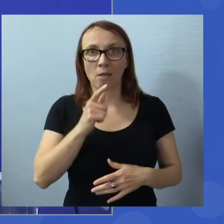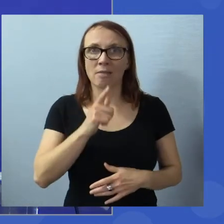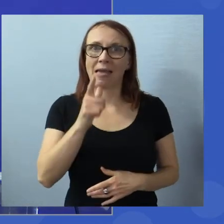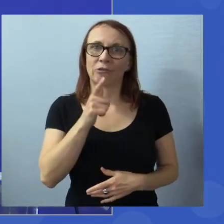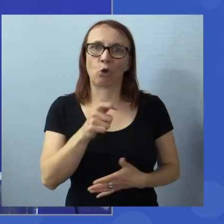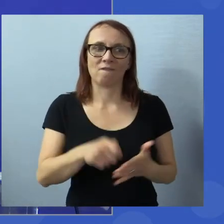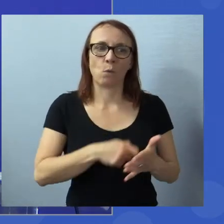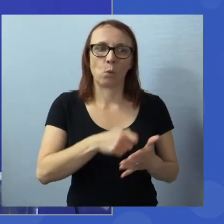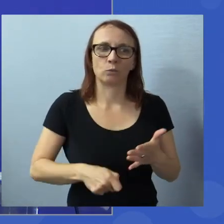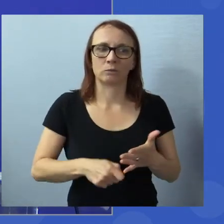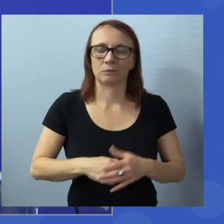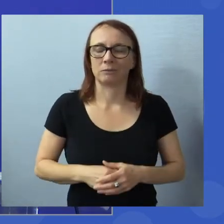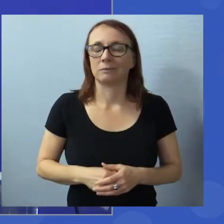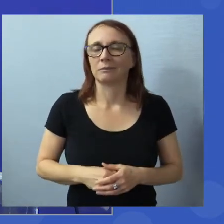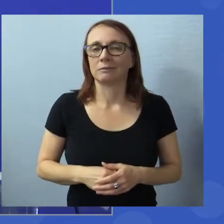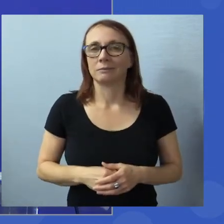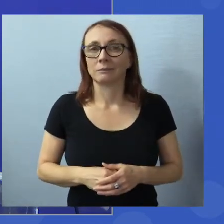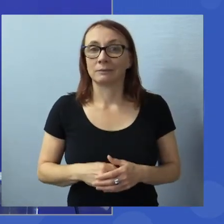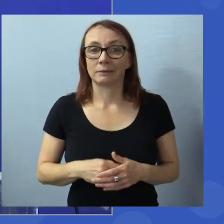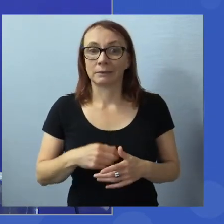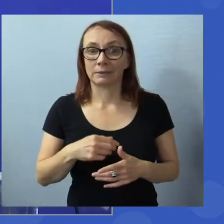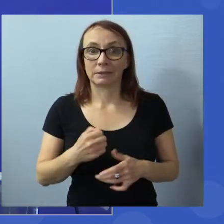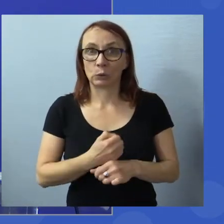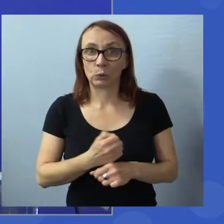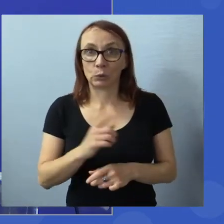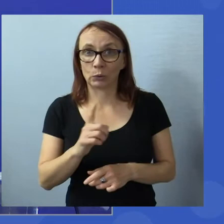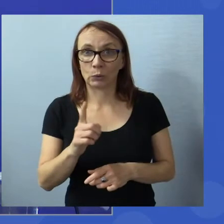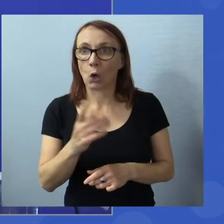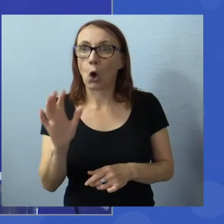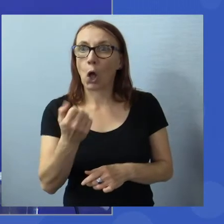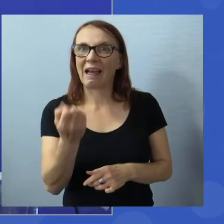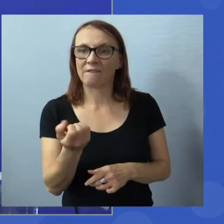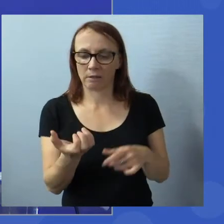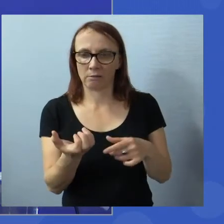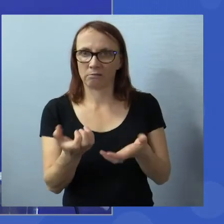and what we're going to do is you all have a key part in your hand I am going